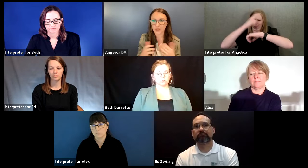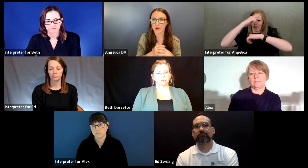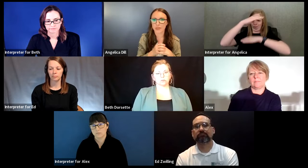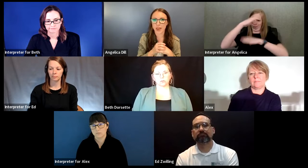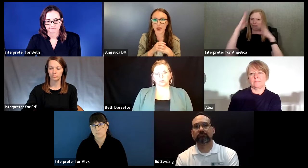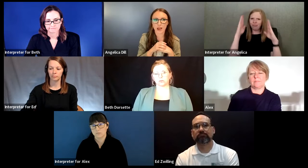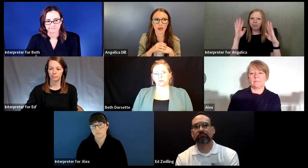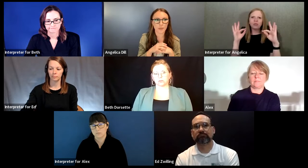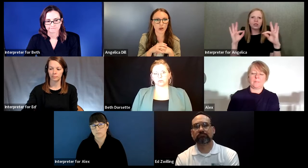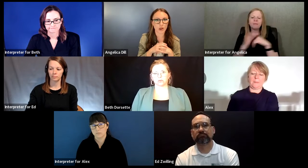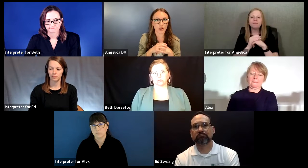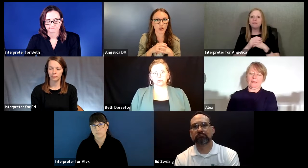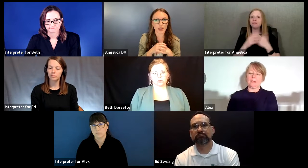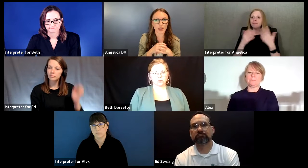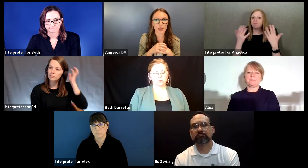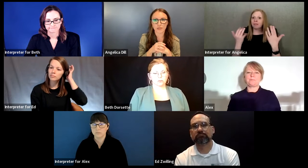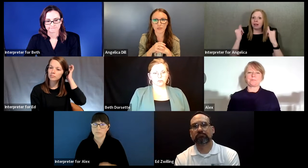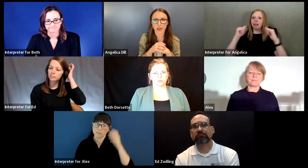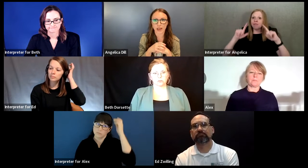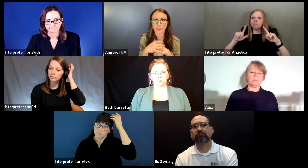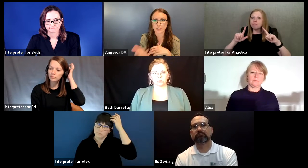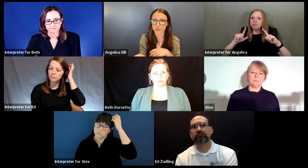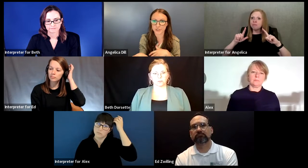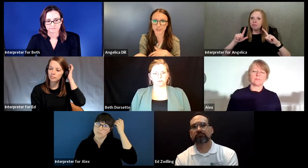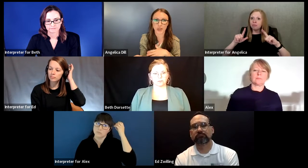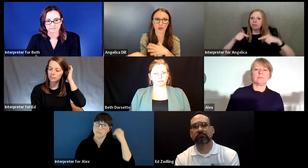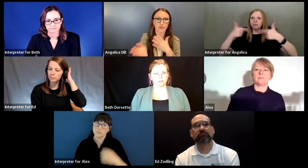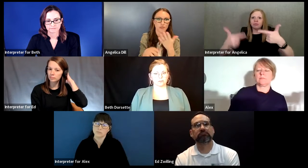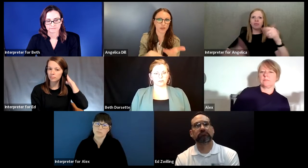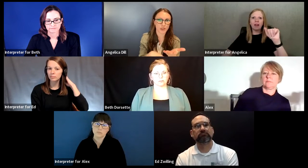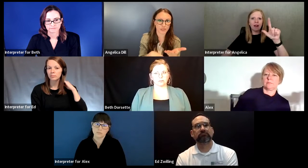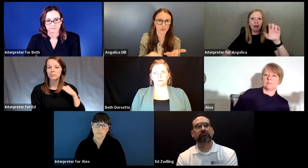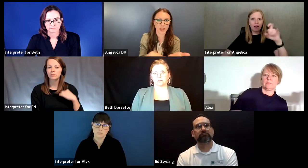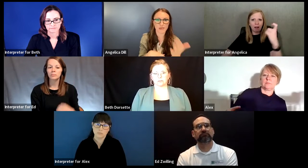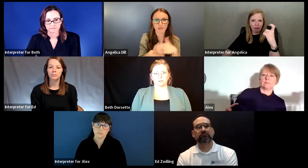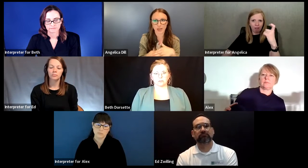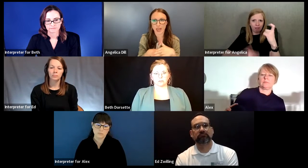So with that, I'll go ahead and have Alex introduce yourself. Then Beth. Then Ed.